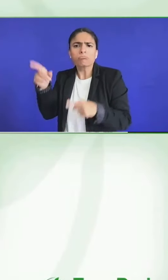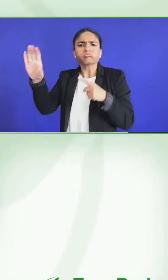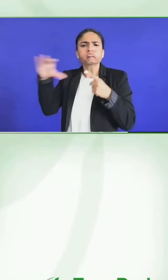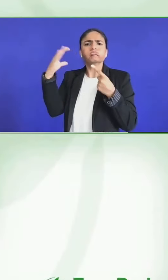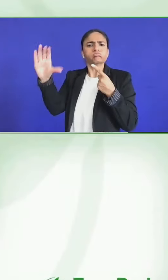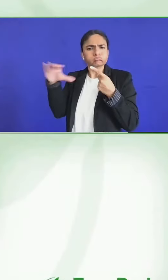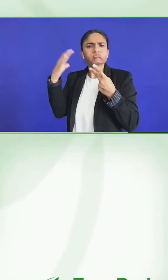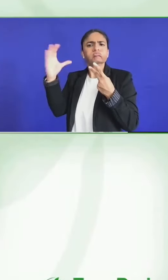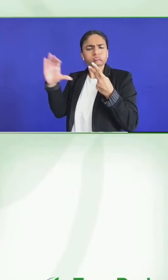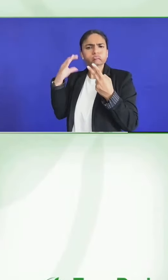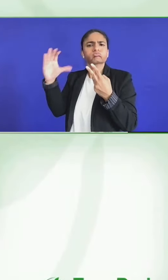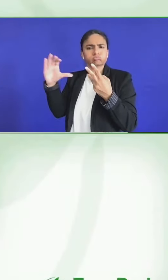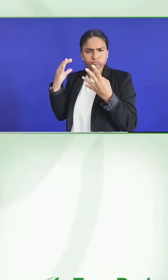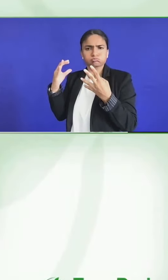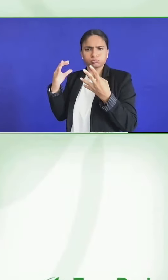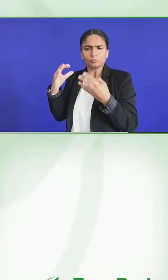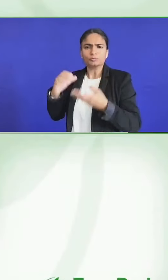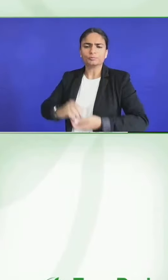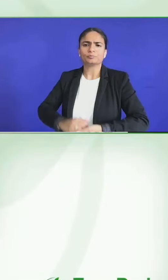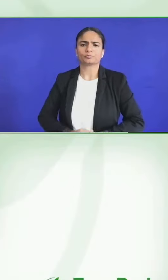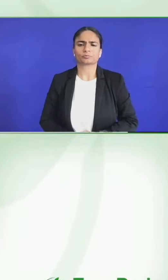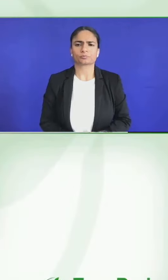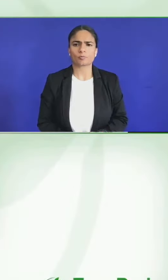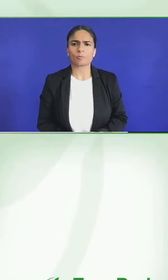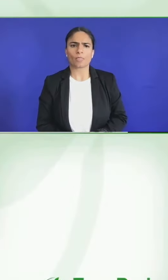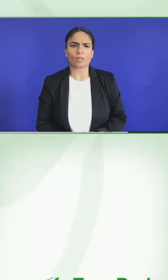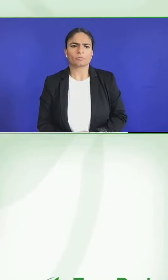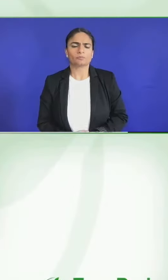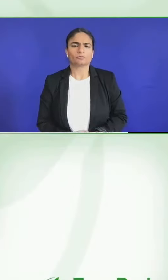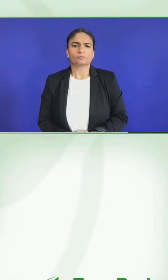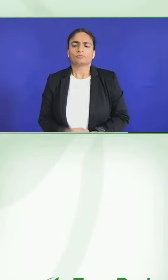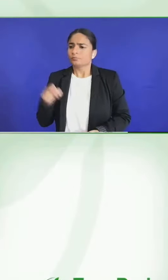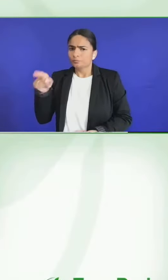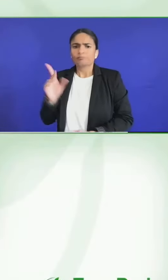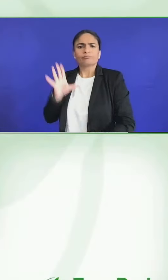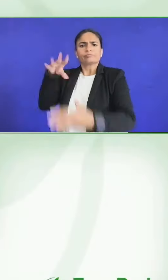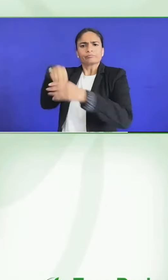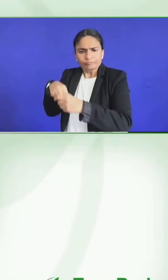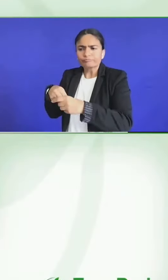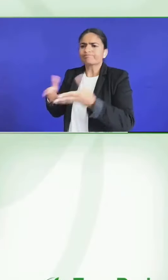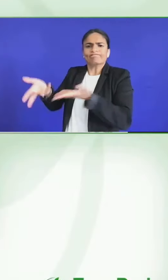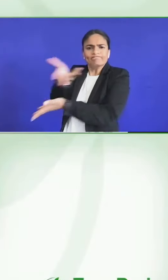Moreover, at least in Europe there is no scarcity of resources, the